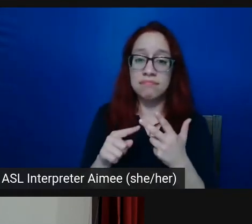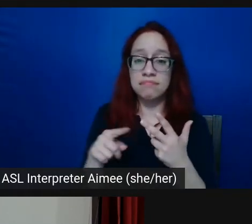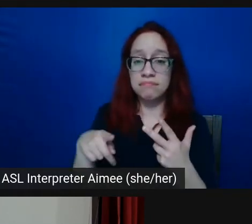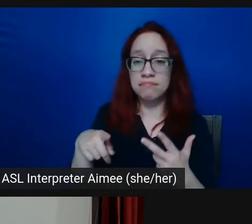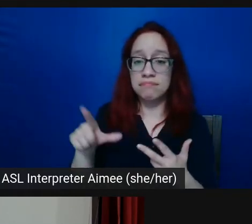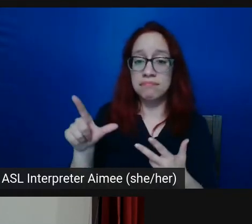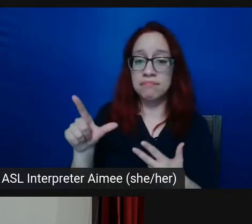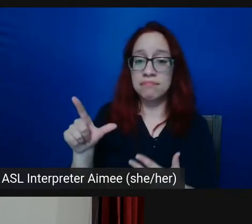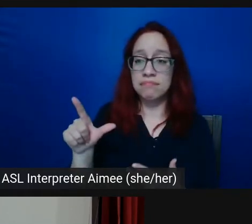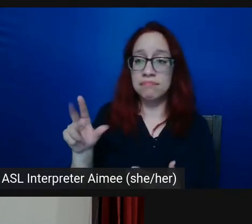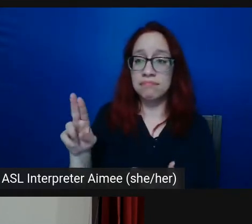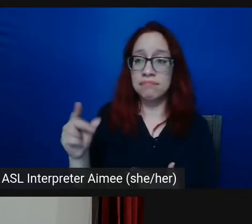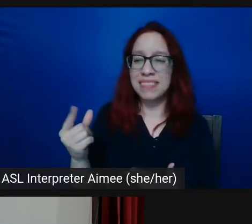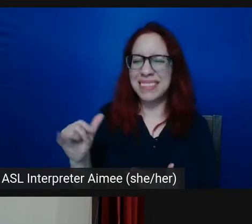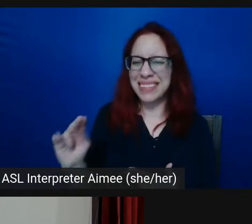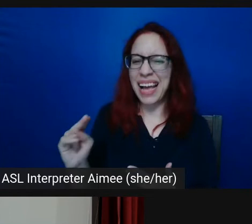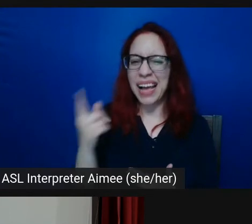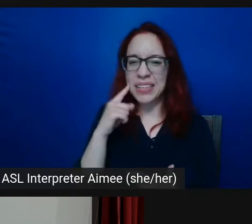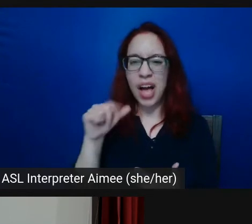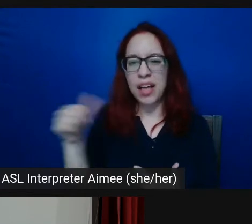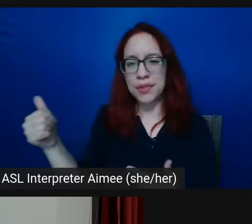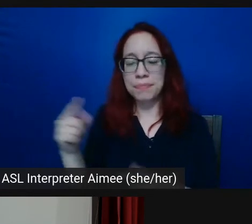I did look at a couple of others as well, but these were nice.